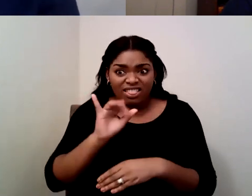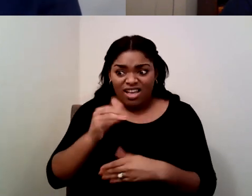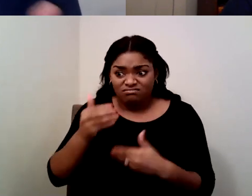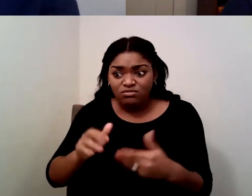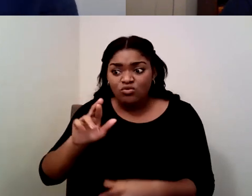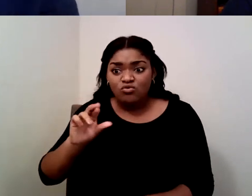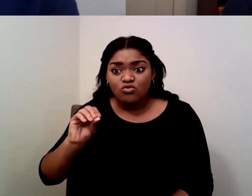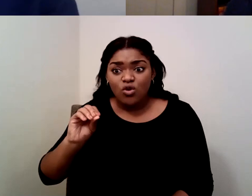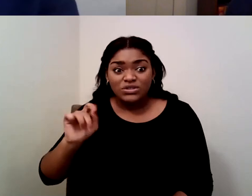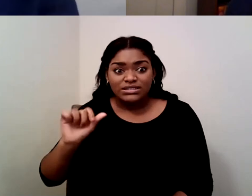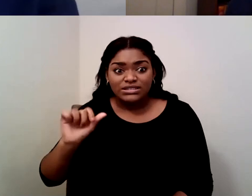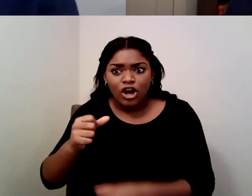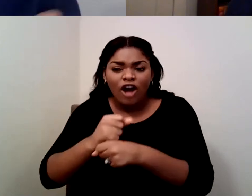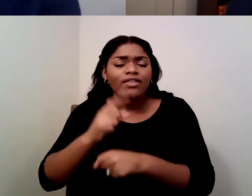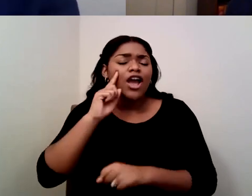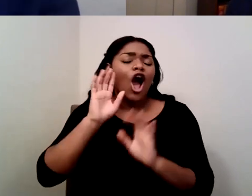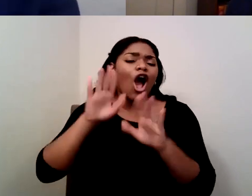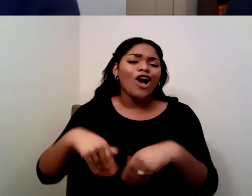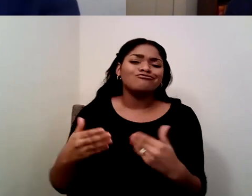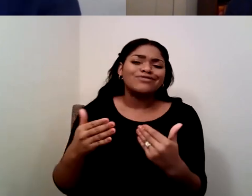It would seem easy, one would think it would be simple to roast coffee.